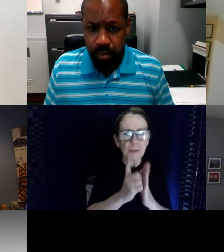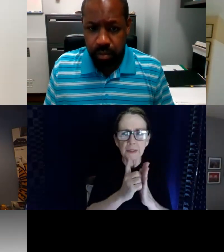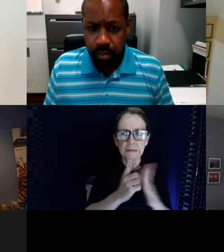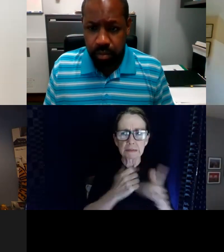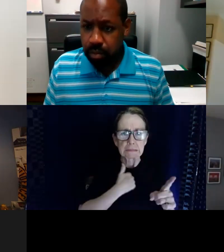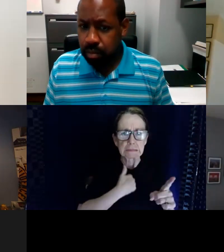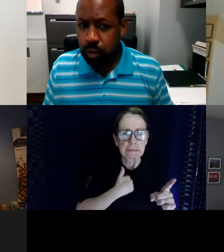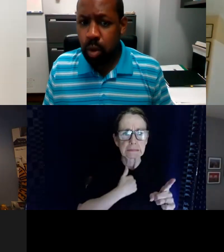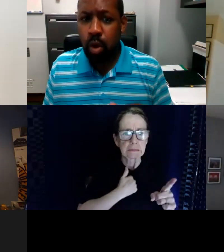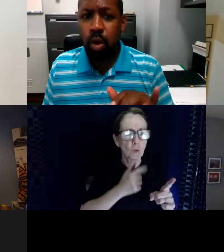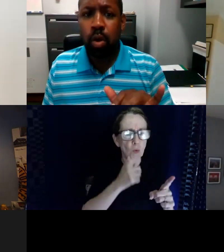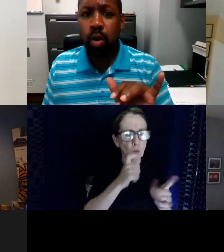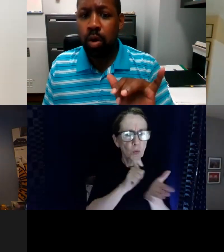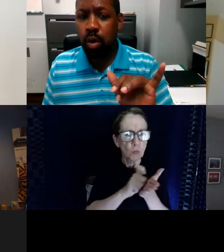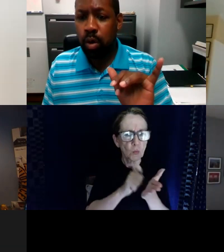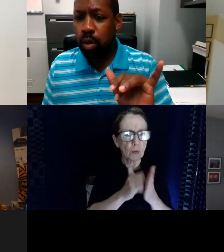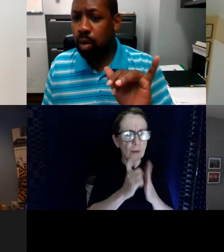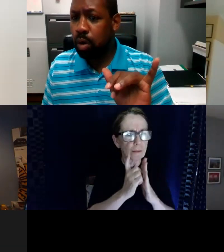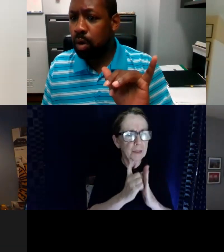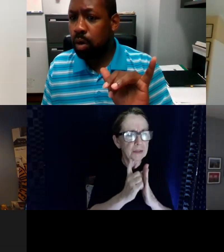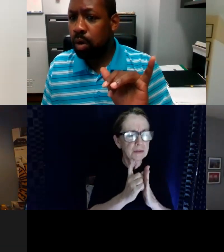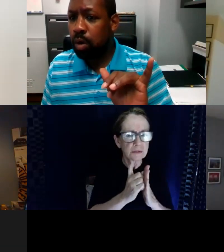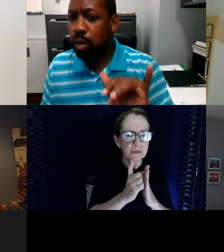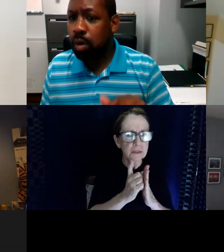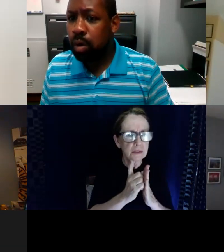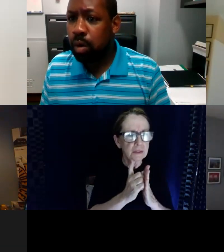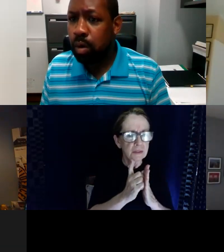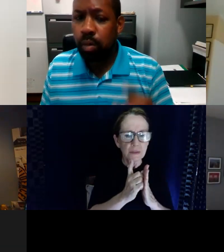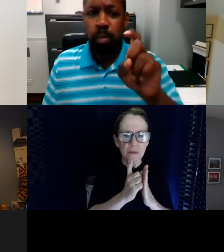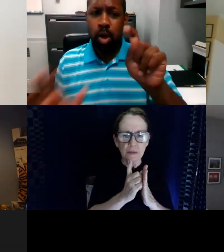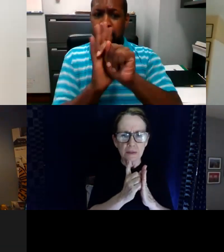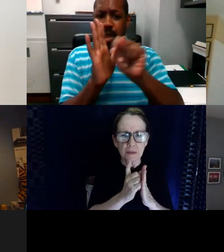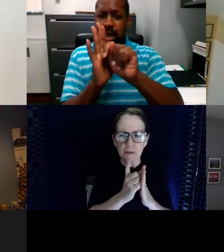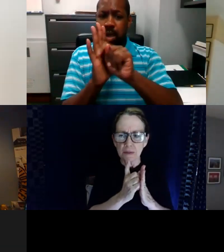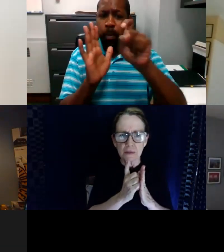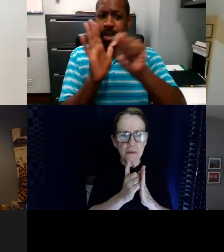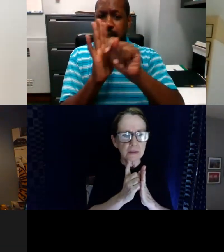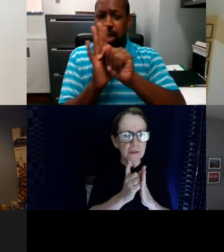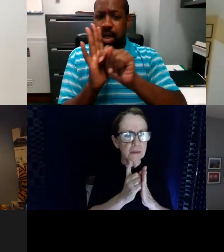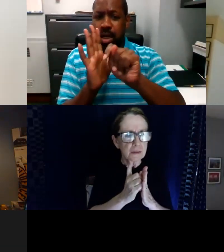WHO DID THE MEETING MINUTES AGAIN?